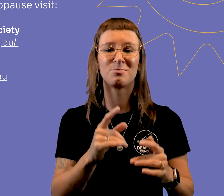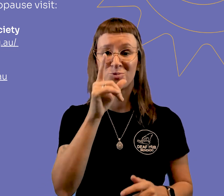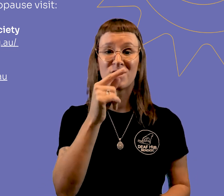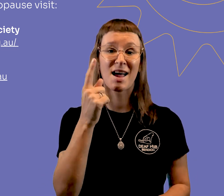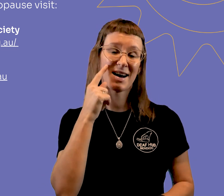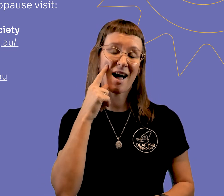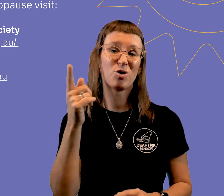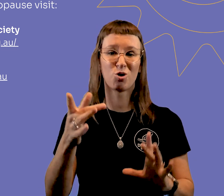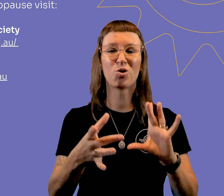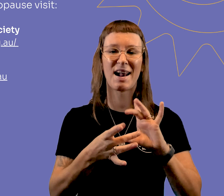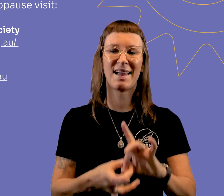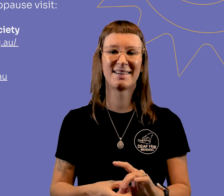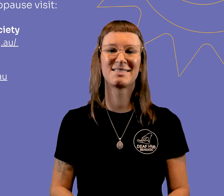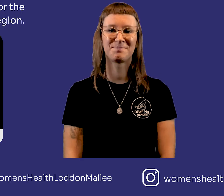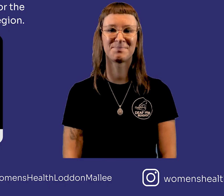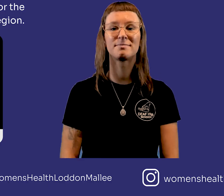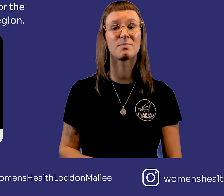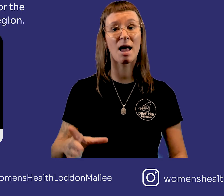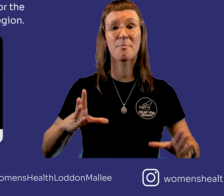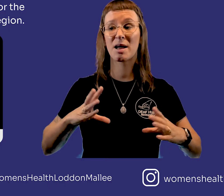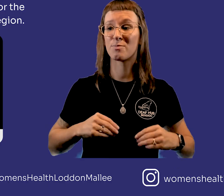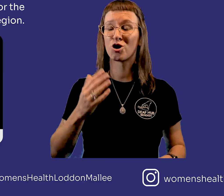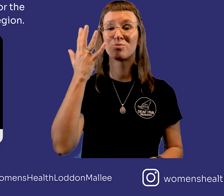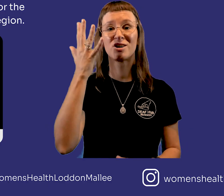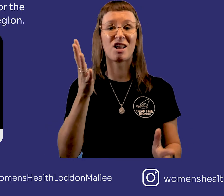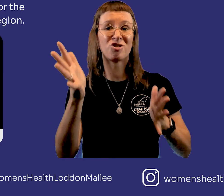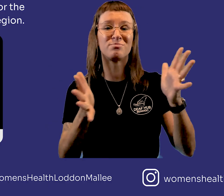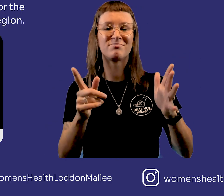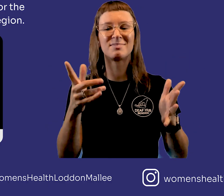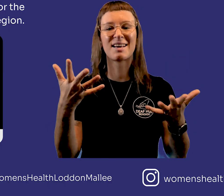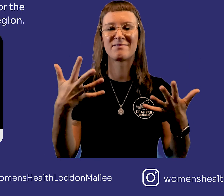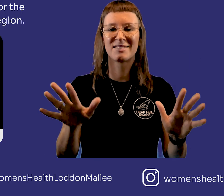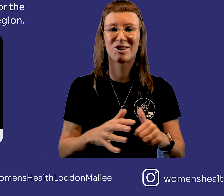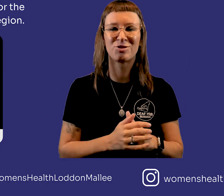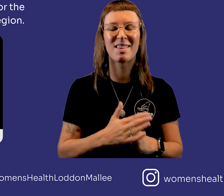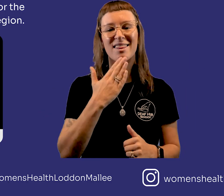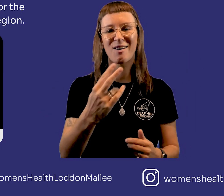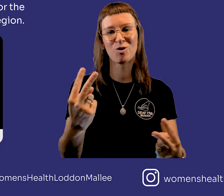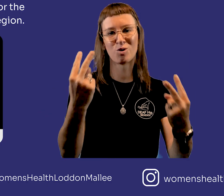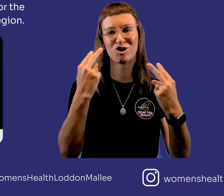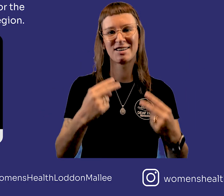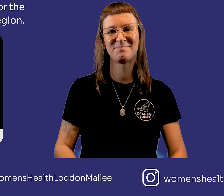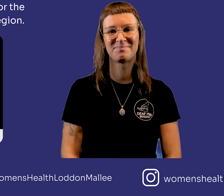are fantastic online resources. That concludes our presentation on menopause. Thank you.